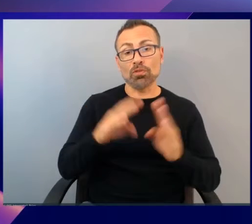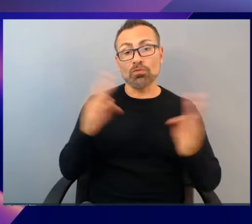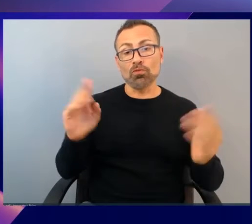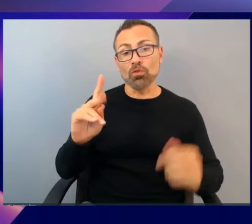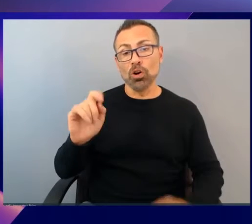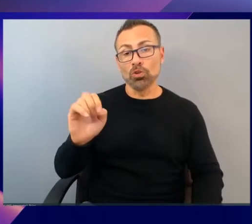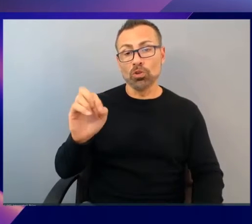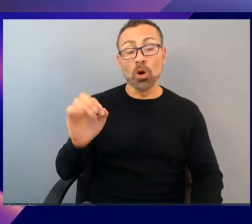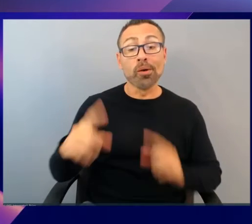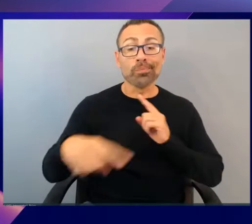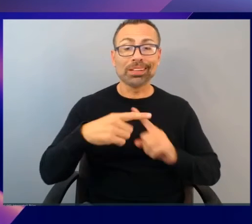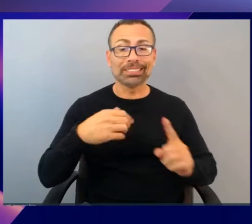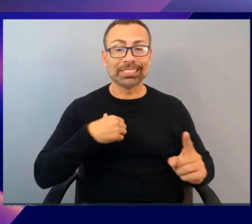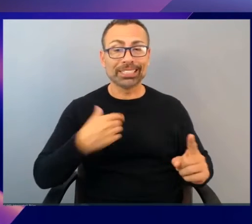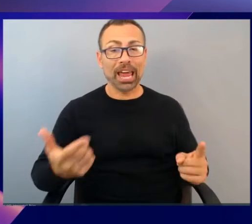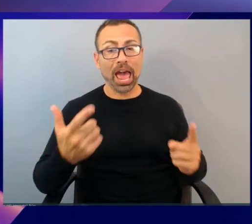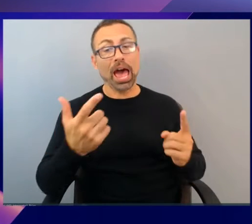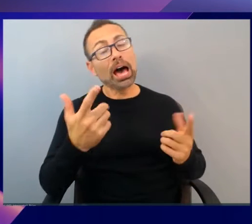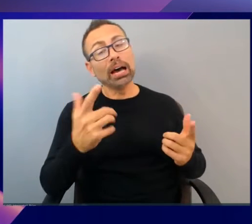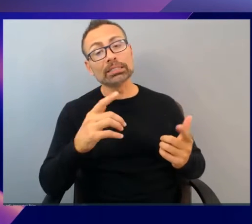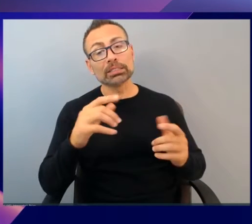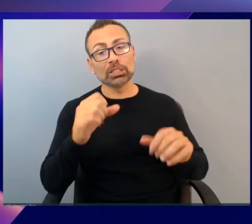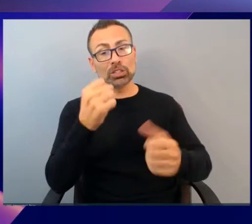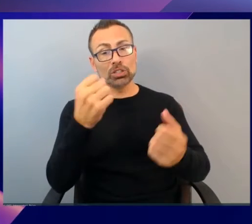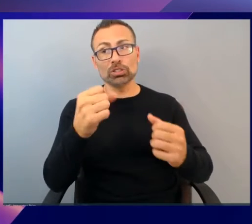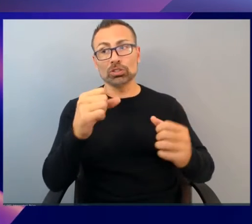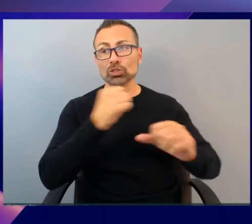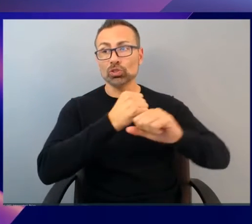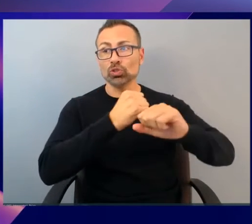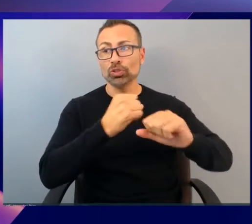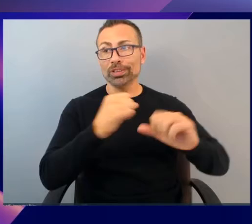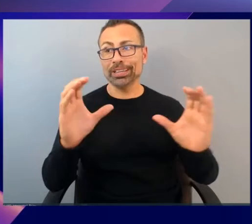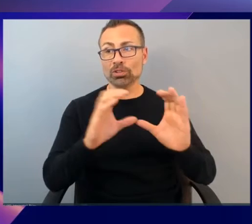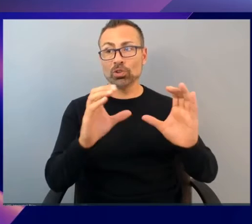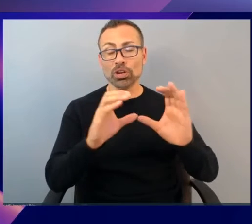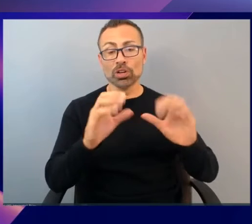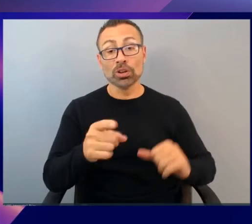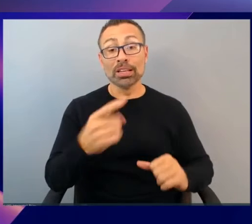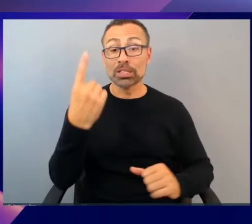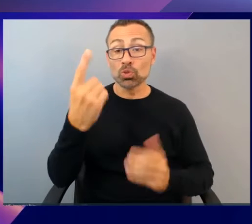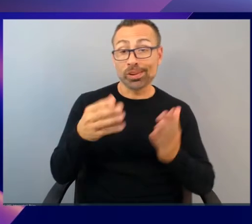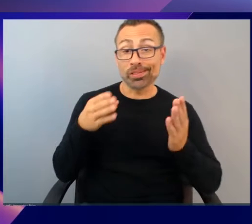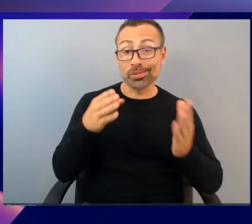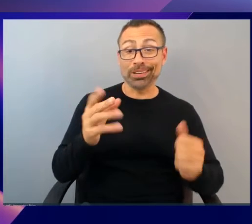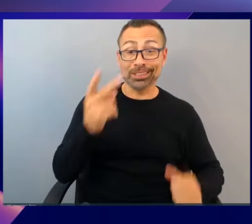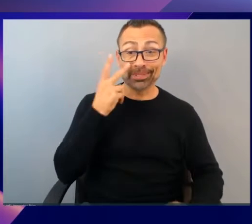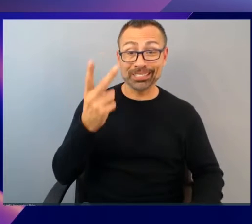So this is one of the ways that we've been seeing that credentials have been compromised.